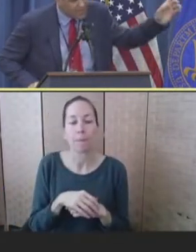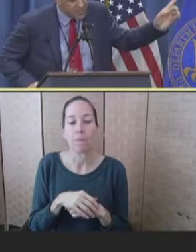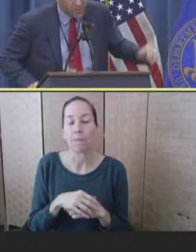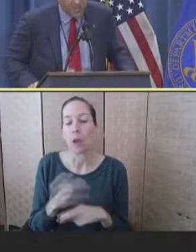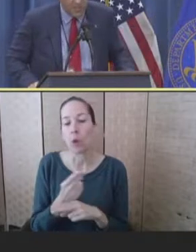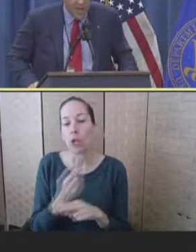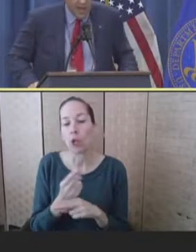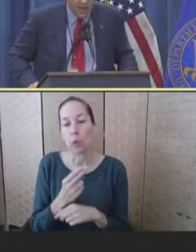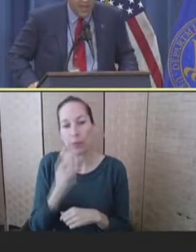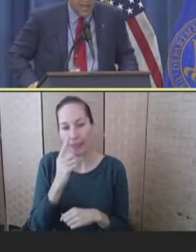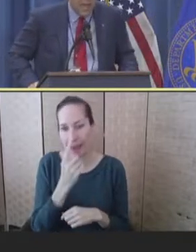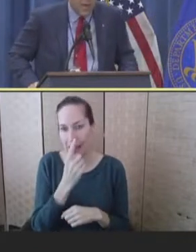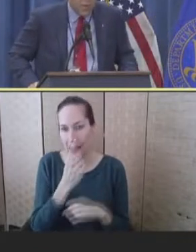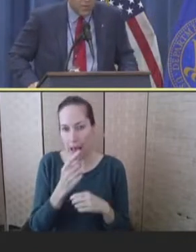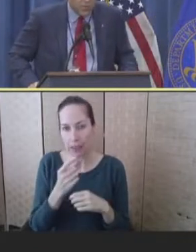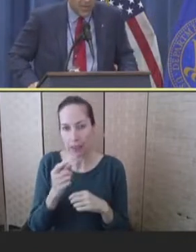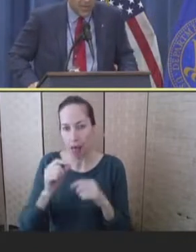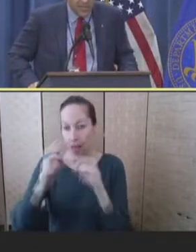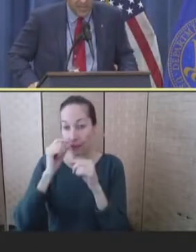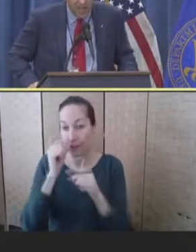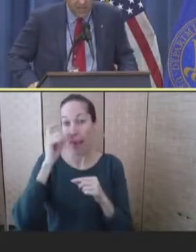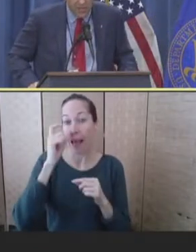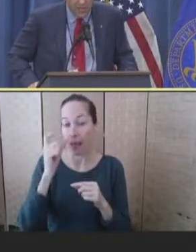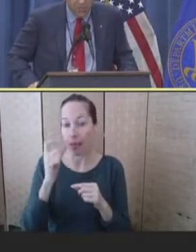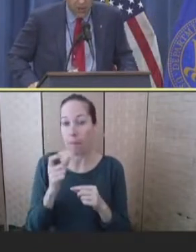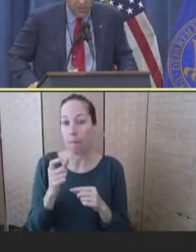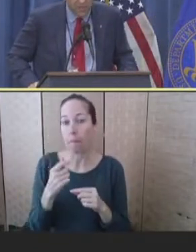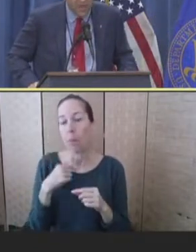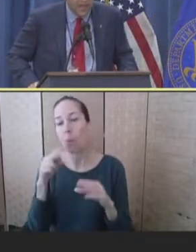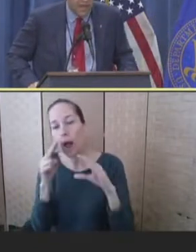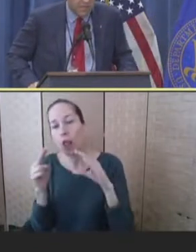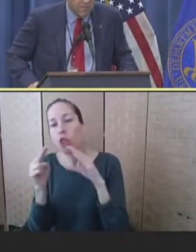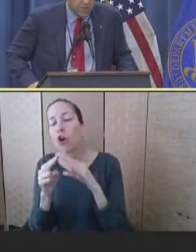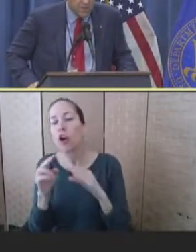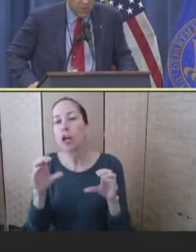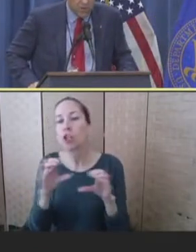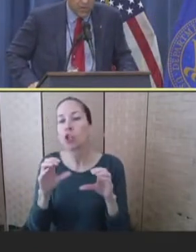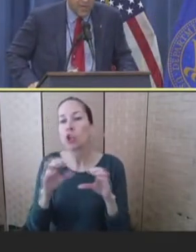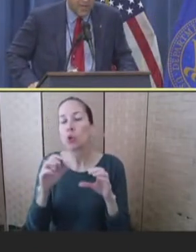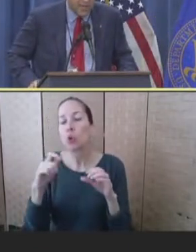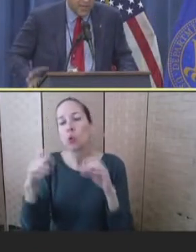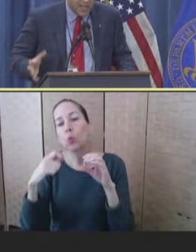as you're seeing there, we're doing a cytology brushing of the middle turbinate to collect